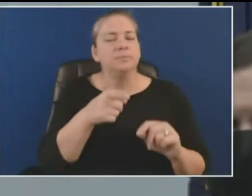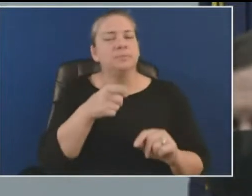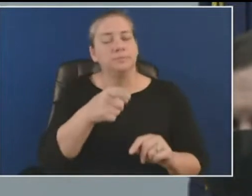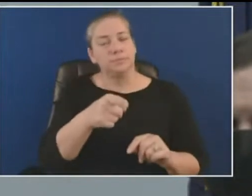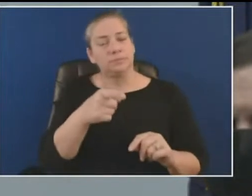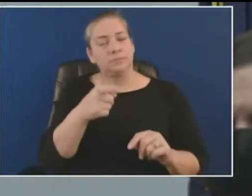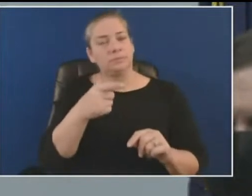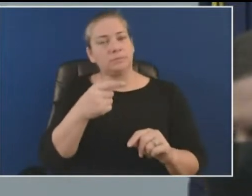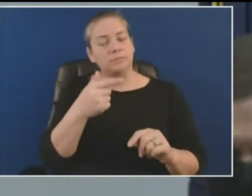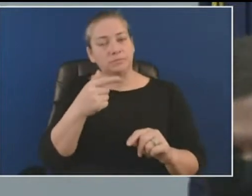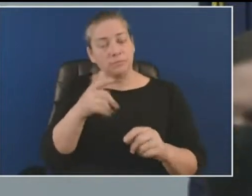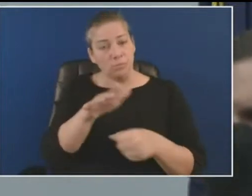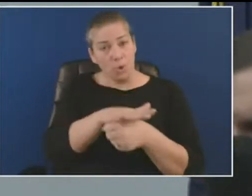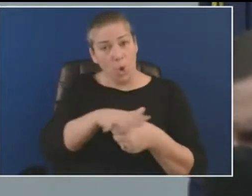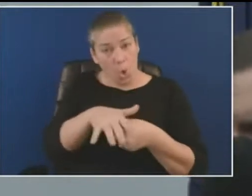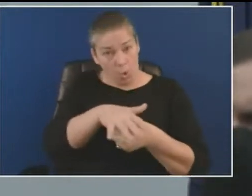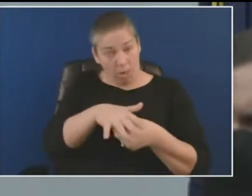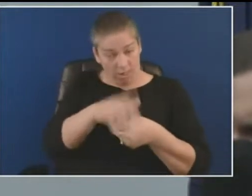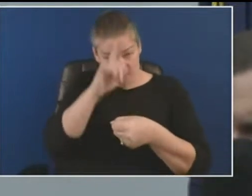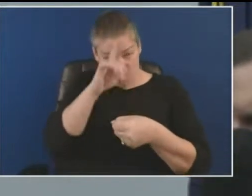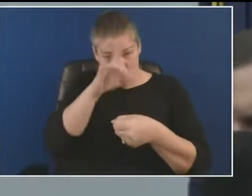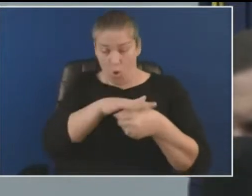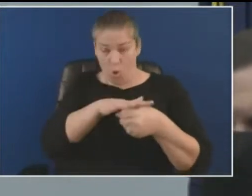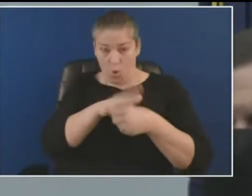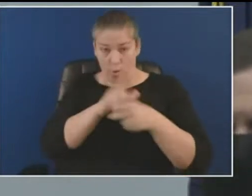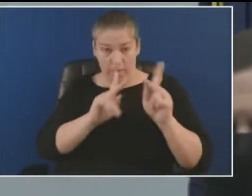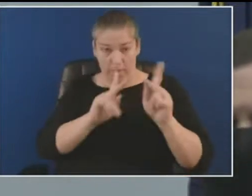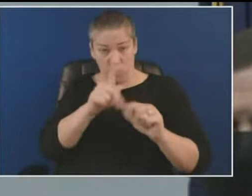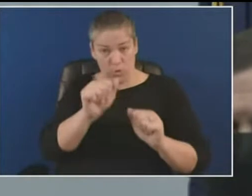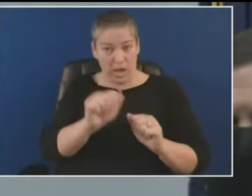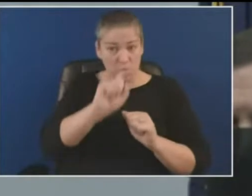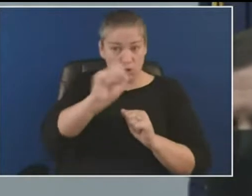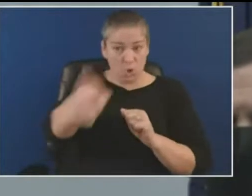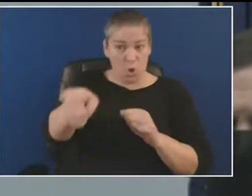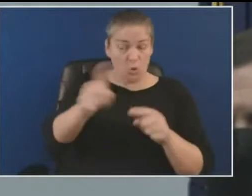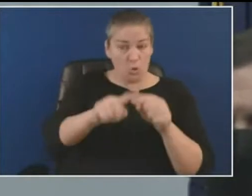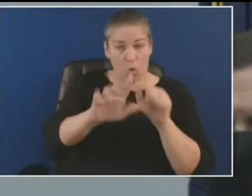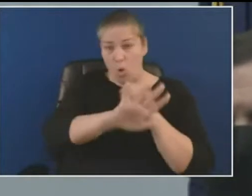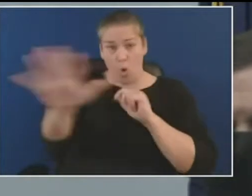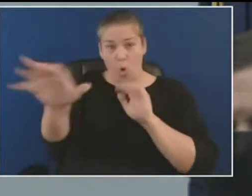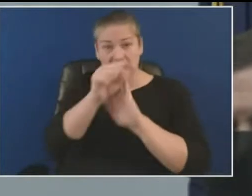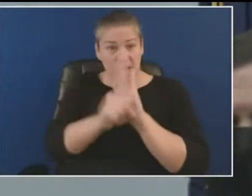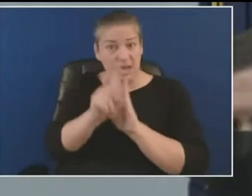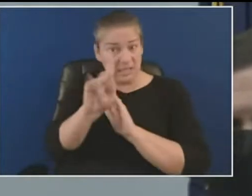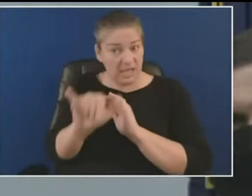because you can go donate to the entire state of Kentucky or Community members that want to donate locally